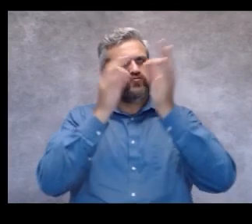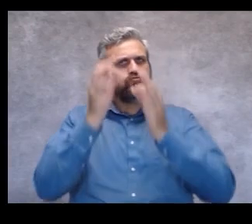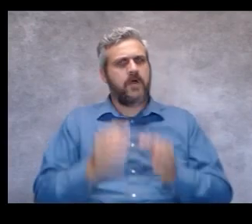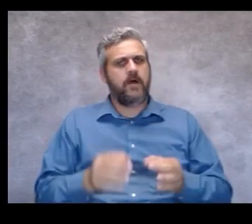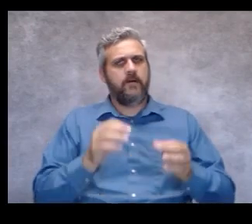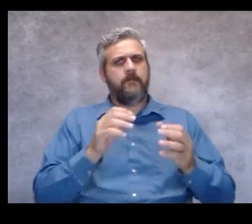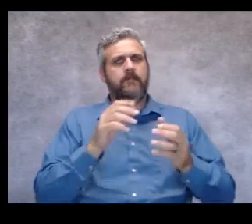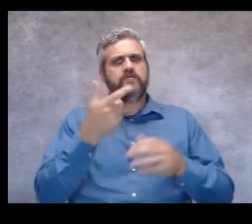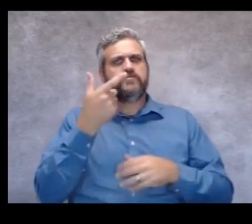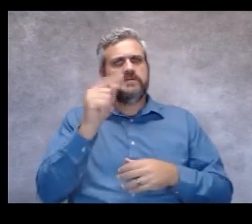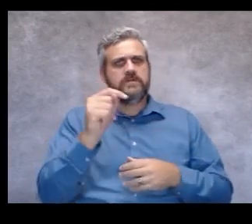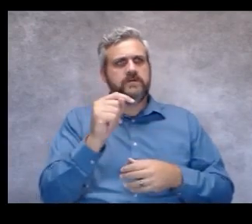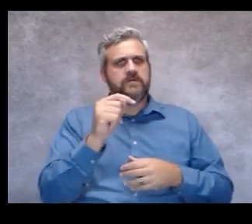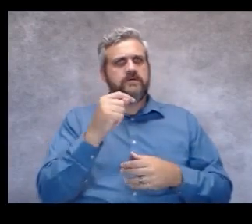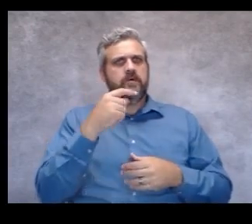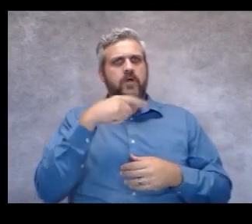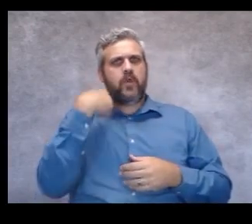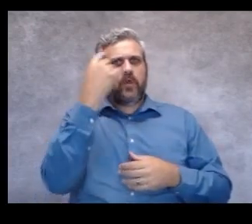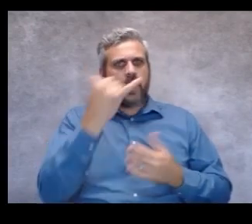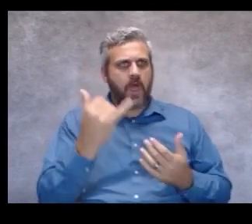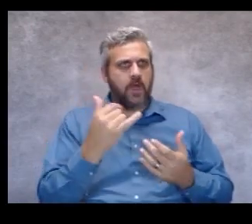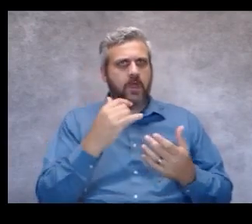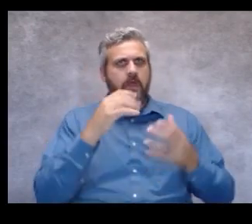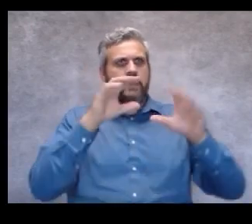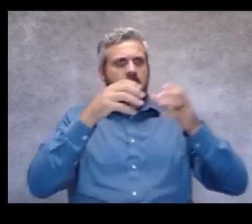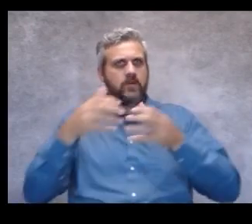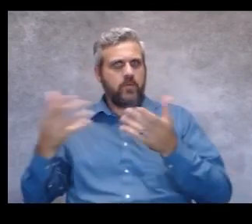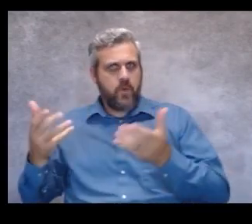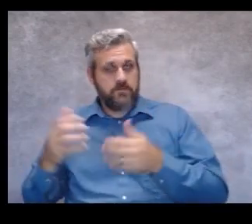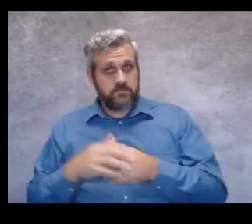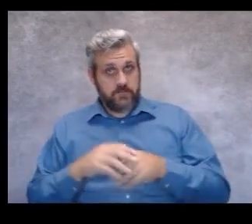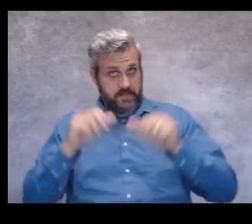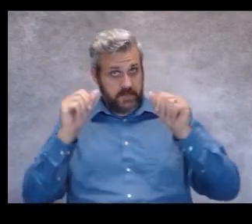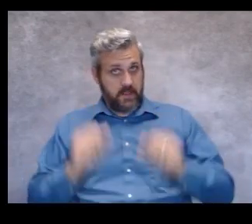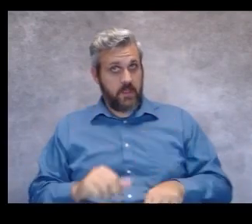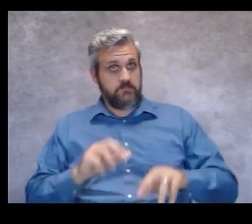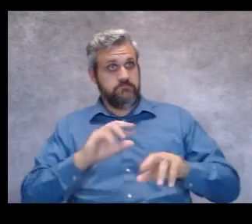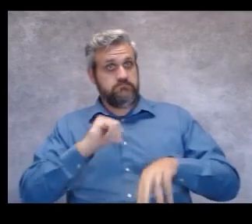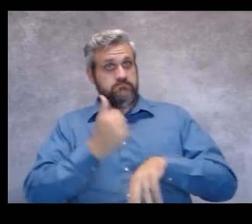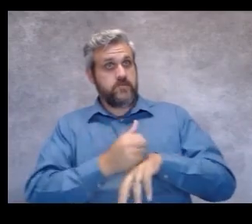and characteristics to look for. A recording could also be created giving a